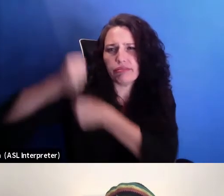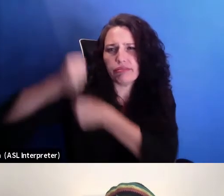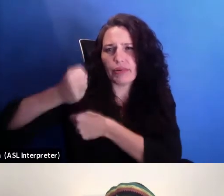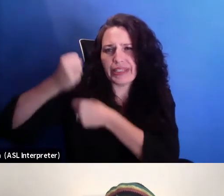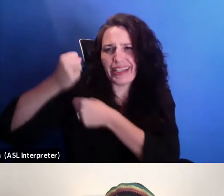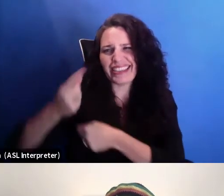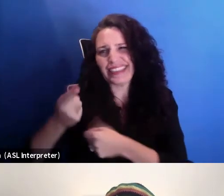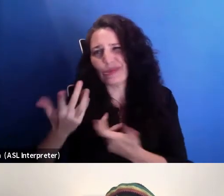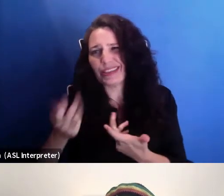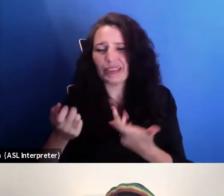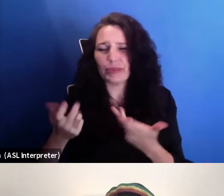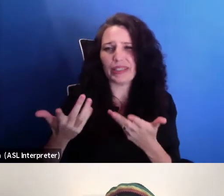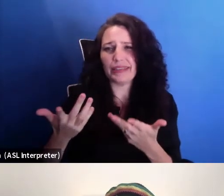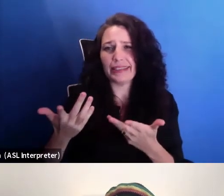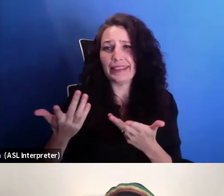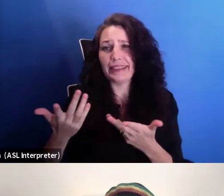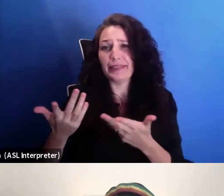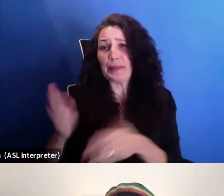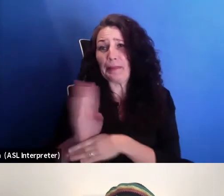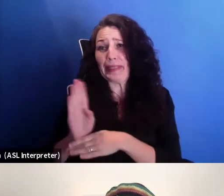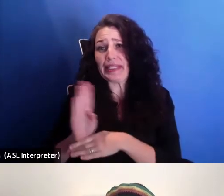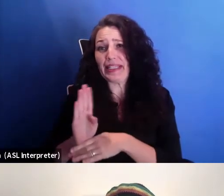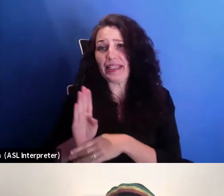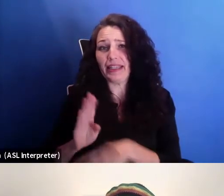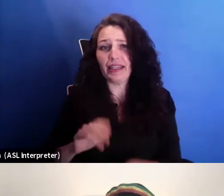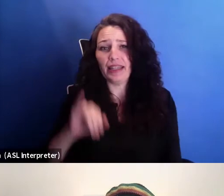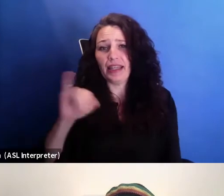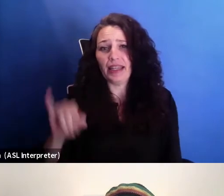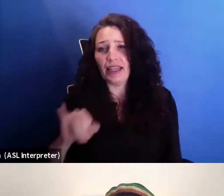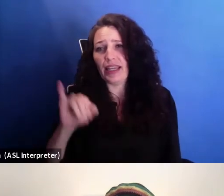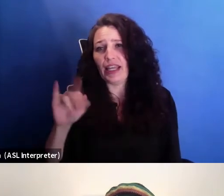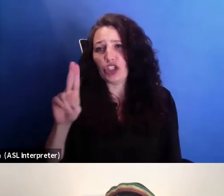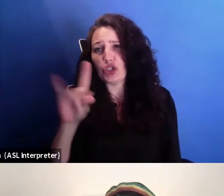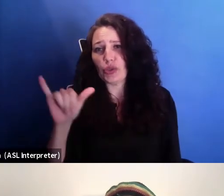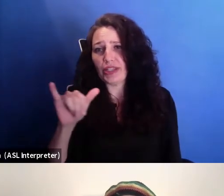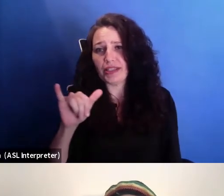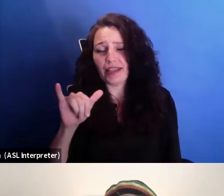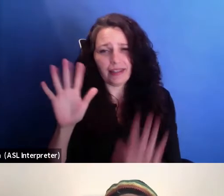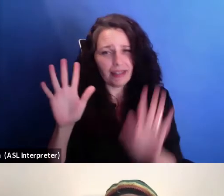you know, Jimmy we had our eyes on you the whole time. She said, we used to go to a Chinese restaurant